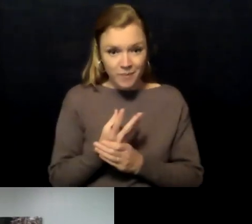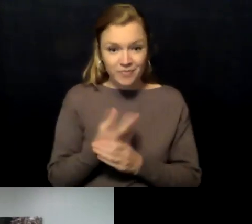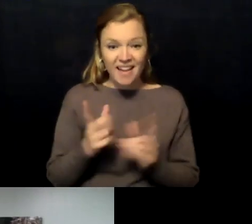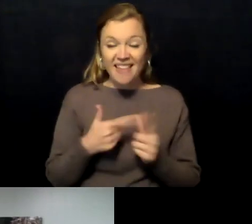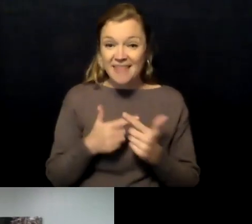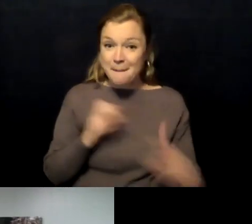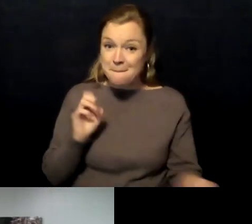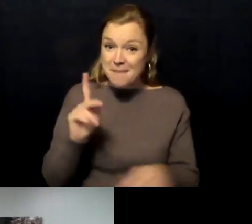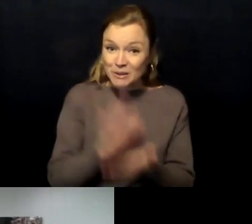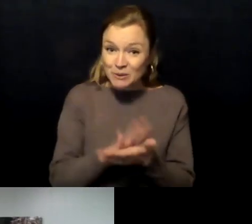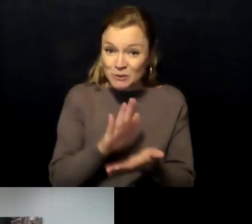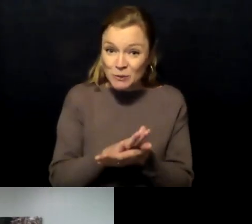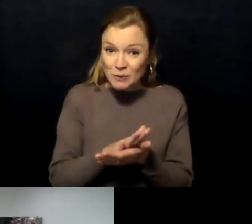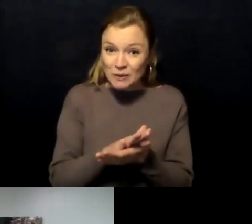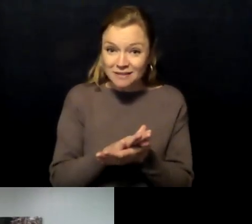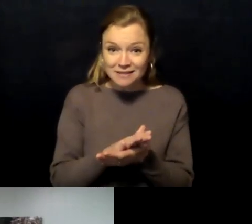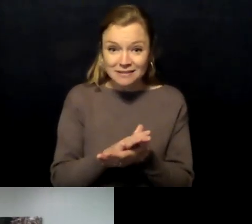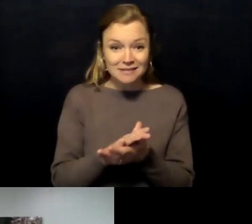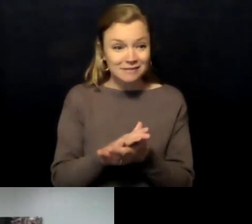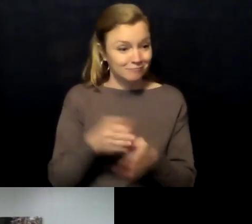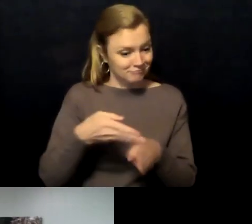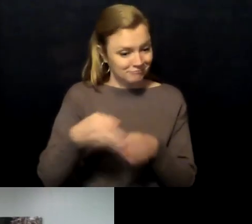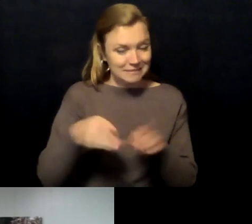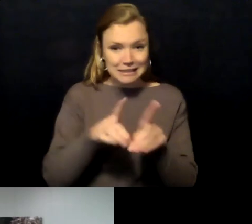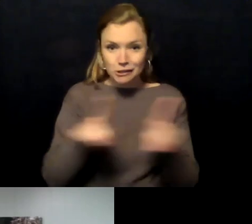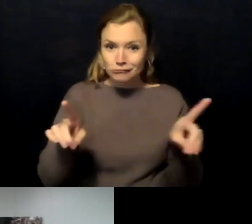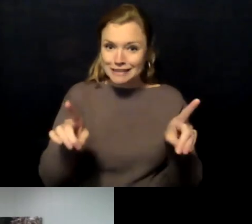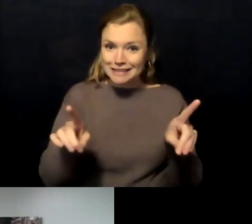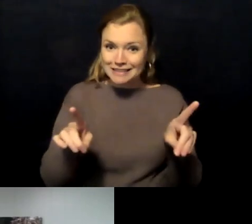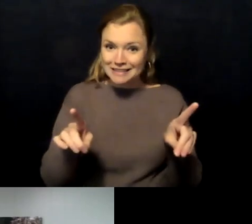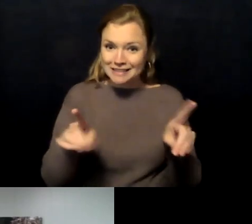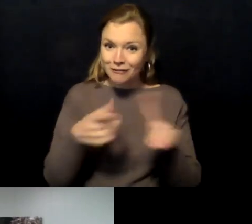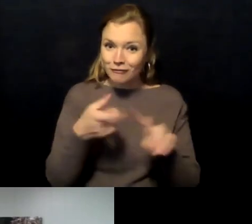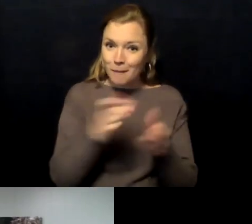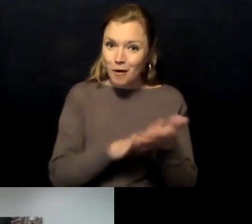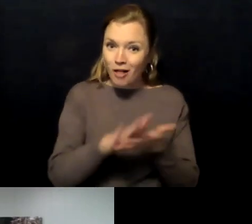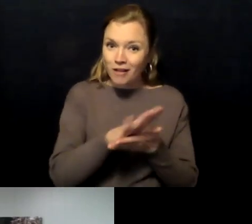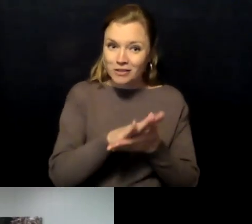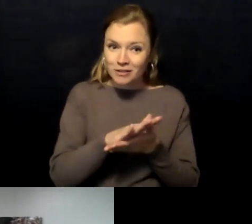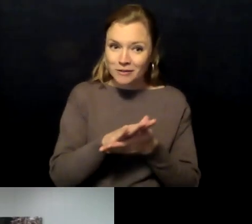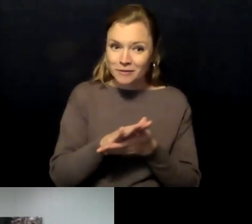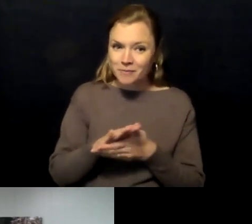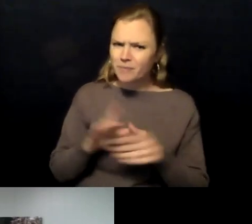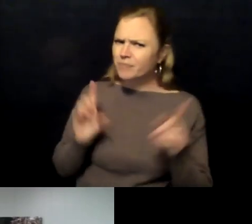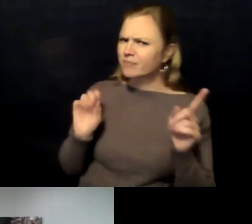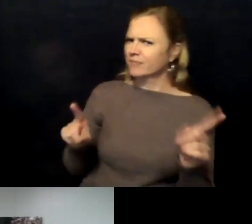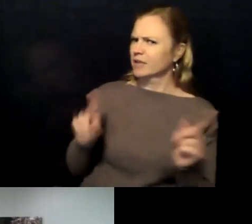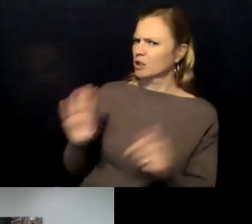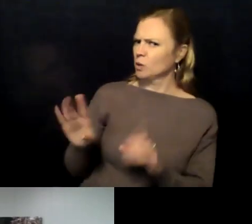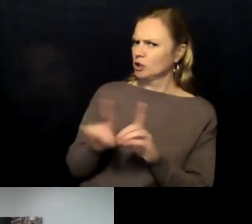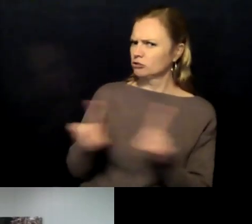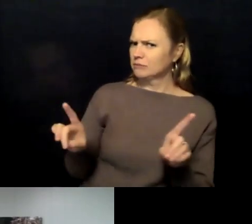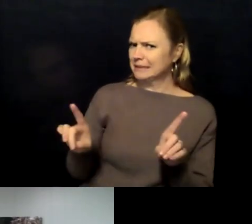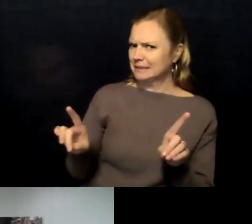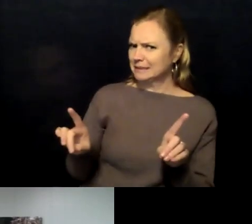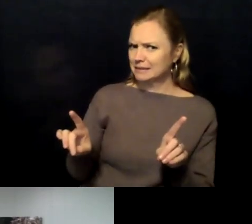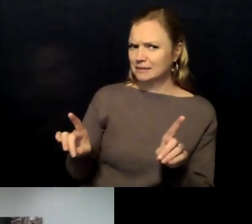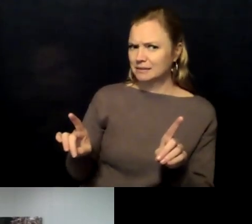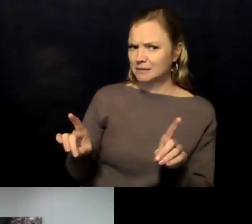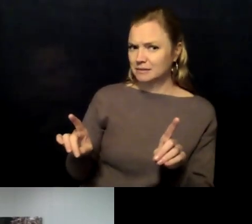And here I am! [Shellie] That's amazing! So is your degree in horticulture? Was that